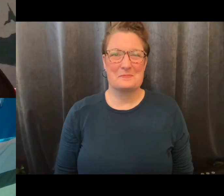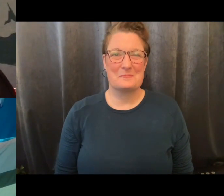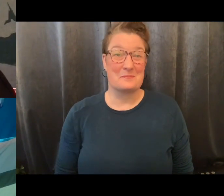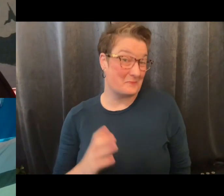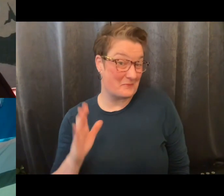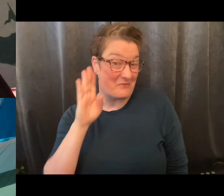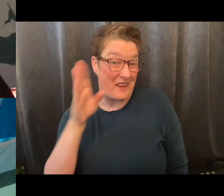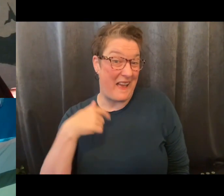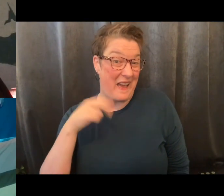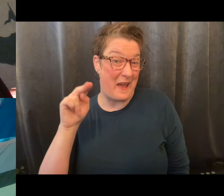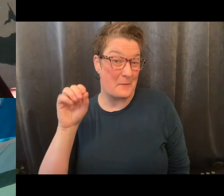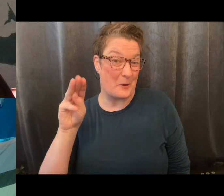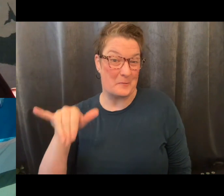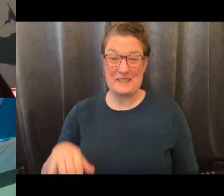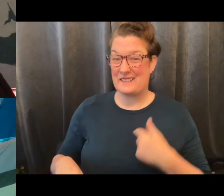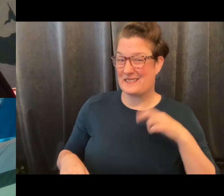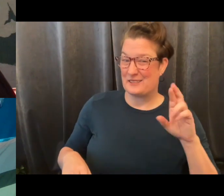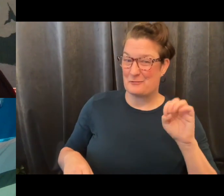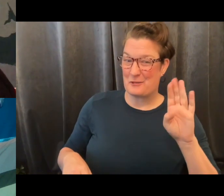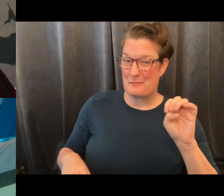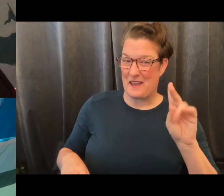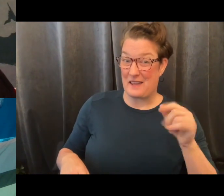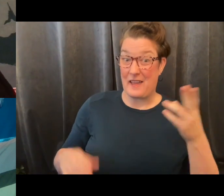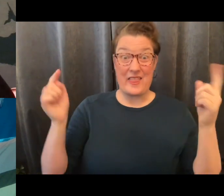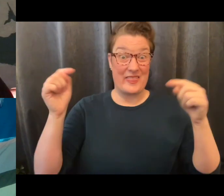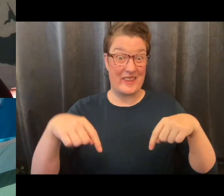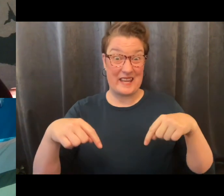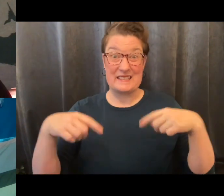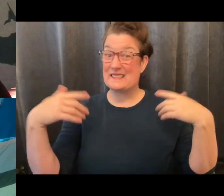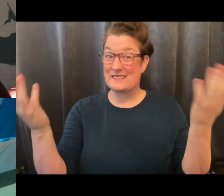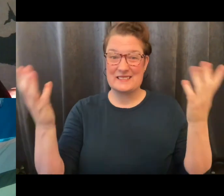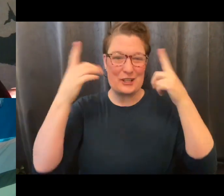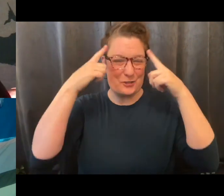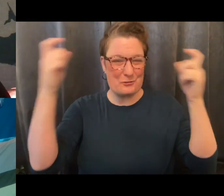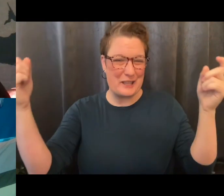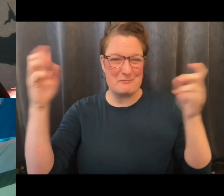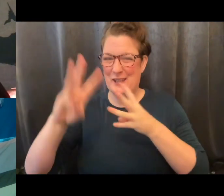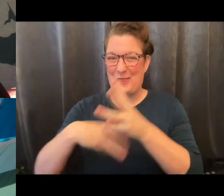Nomy: Hi, I'm Nomy. Rebekah: I'm Rebekah. Nomy: And this Rebekah: is Dreaming Nomy: the World